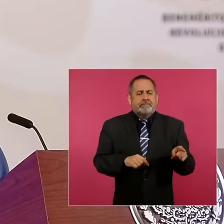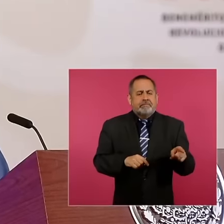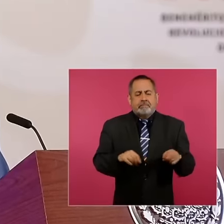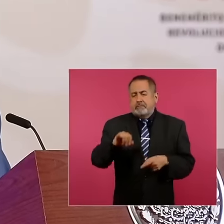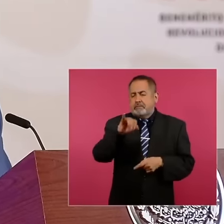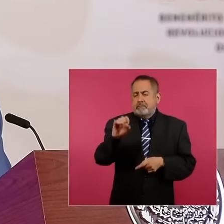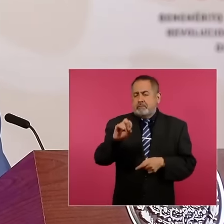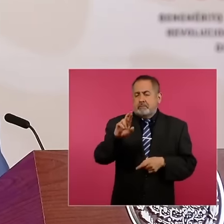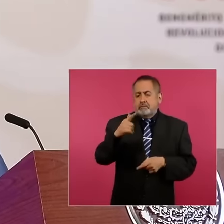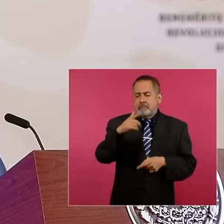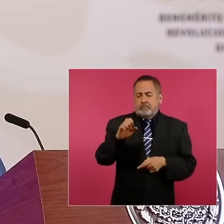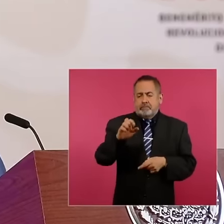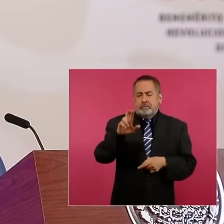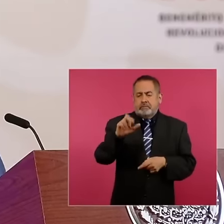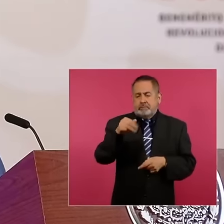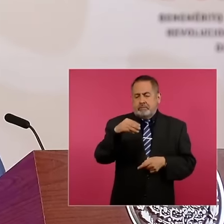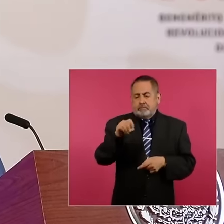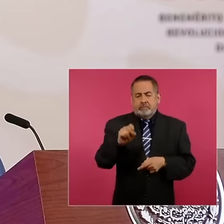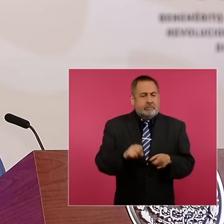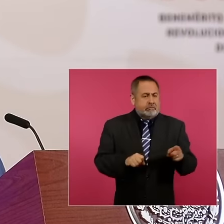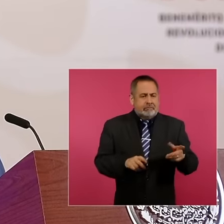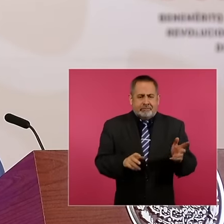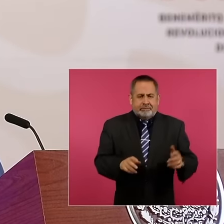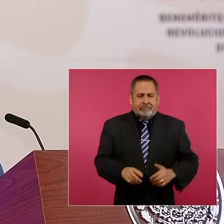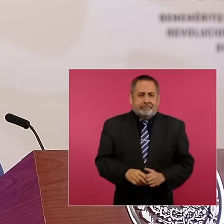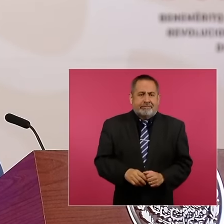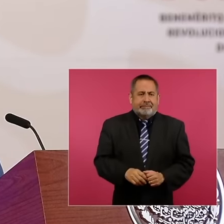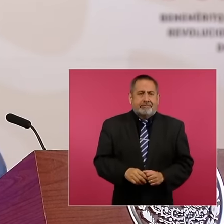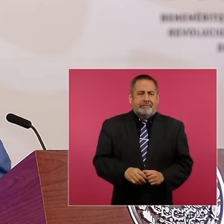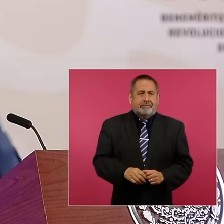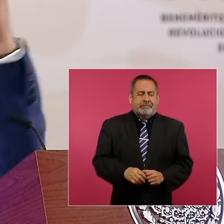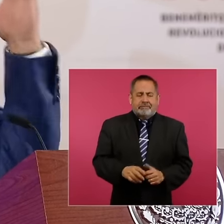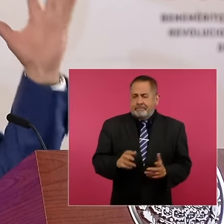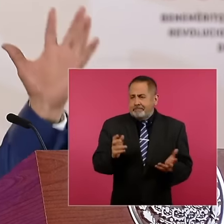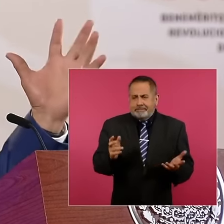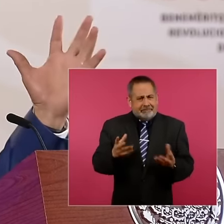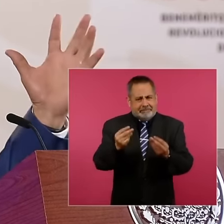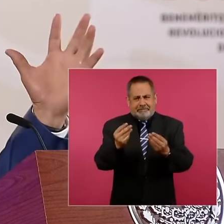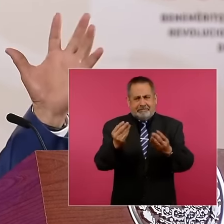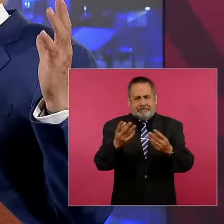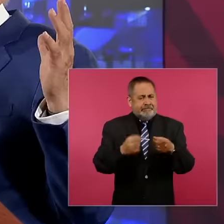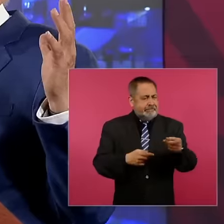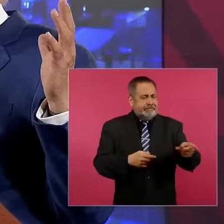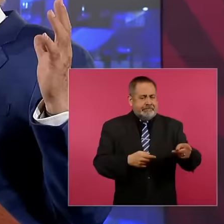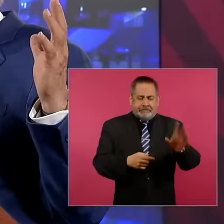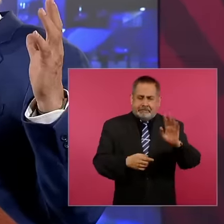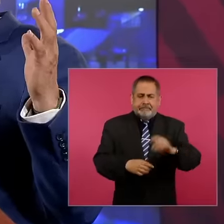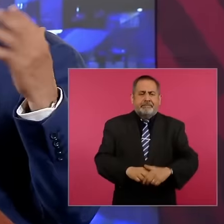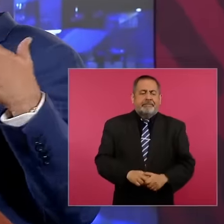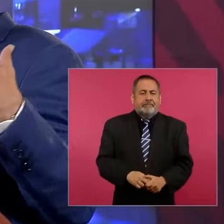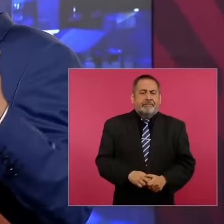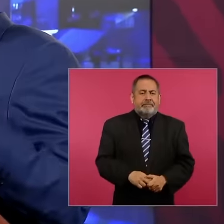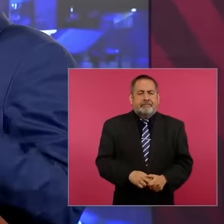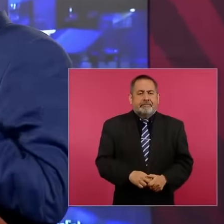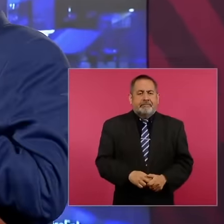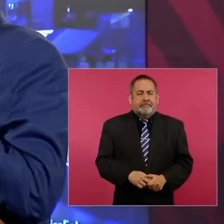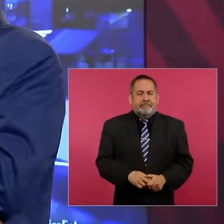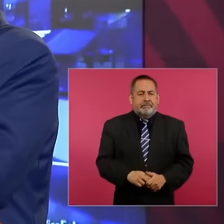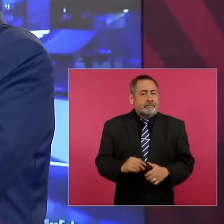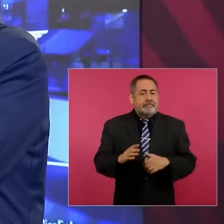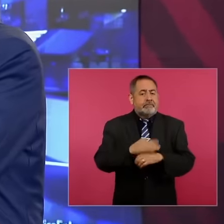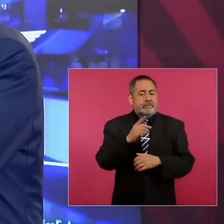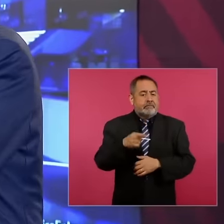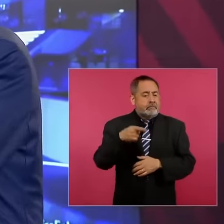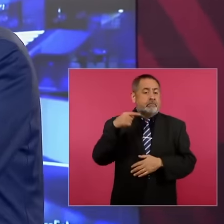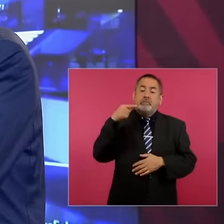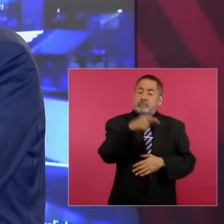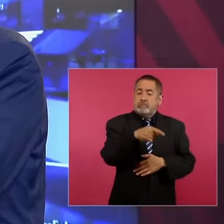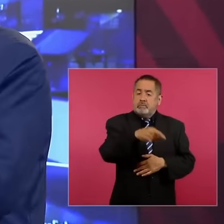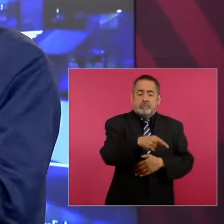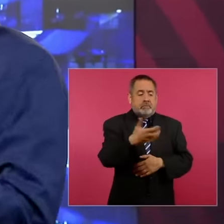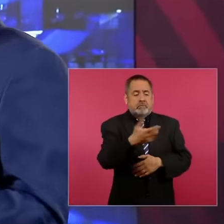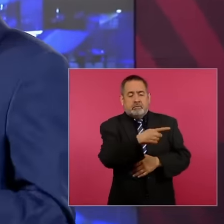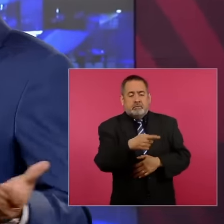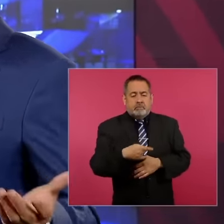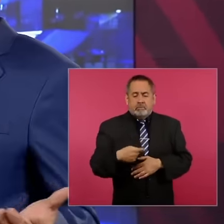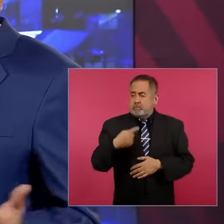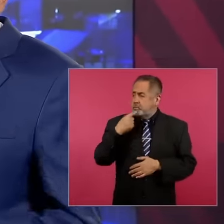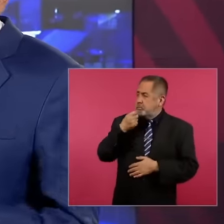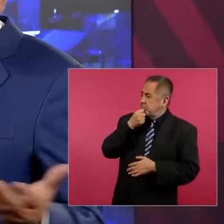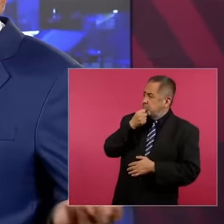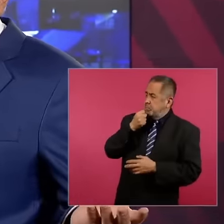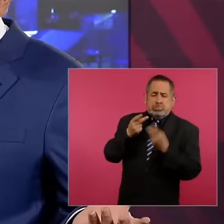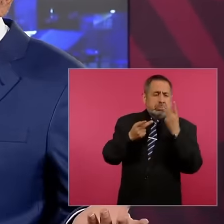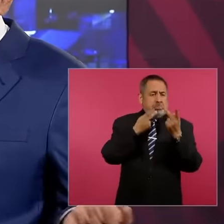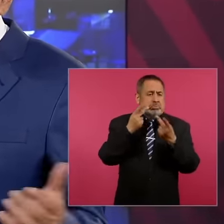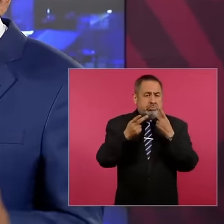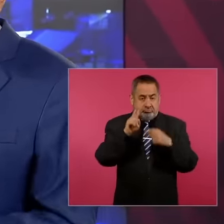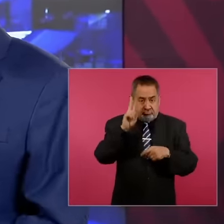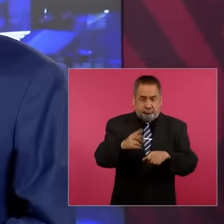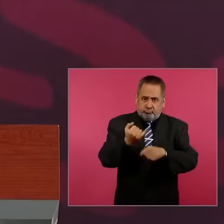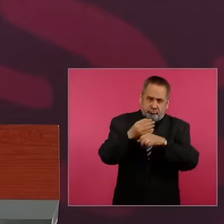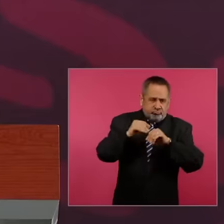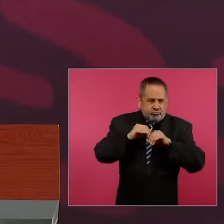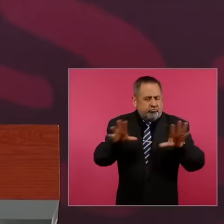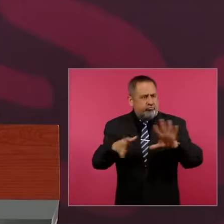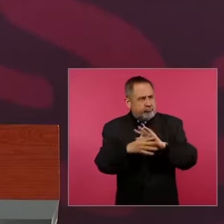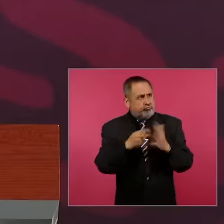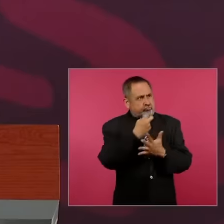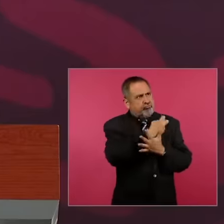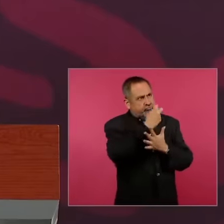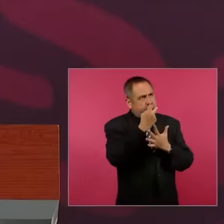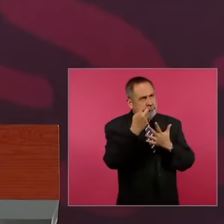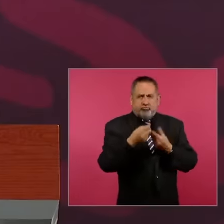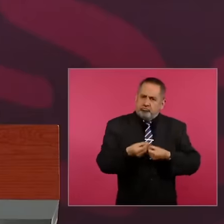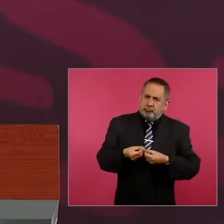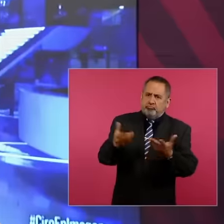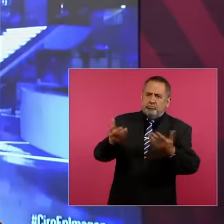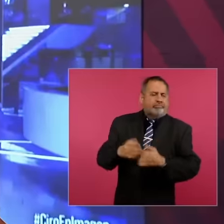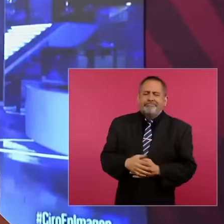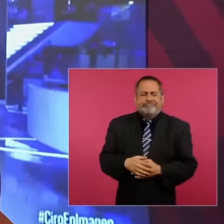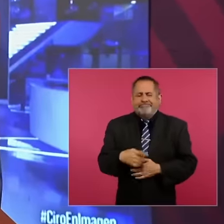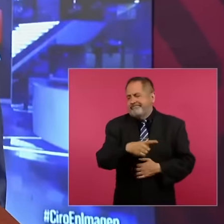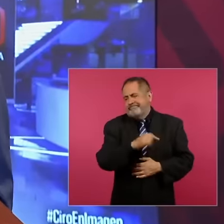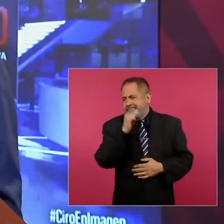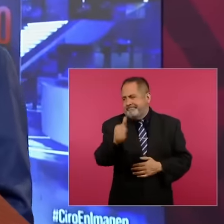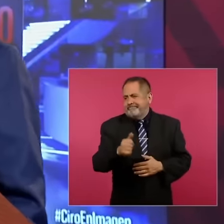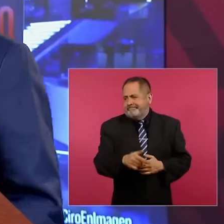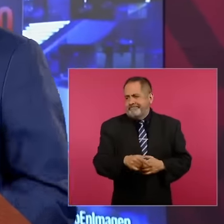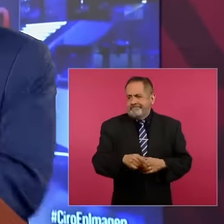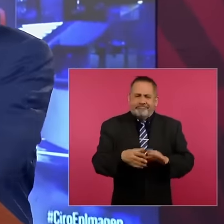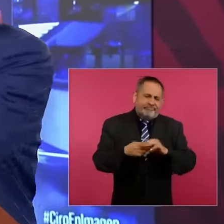Ramos earns 17 million pesos a month, it is a lot because his role is not to inform, it is not to do journalism. They are